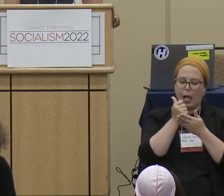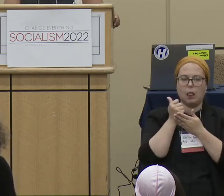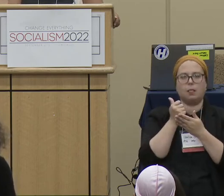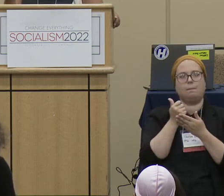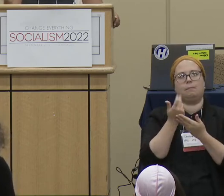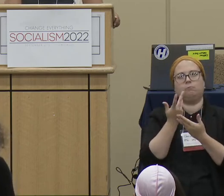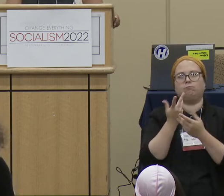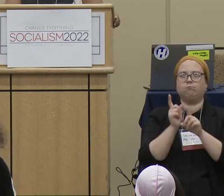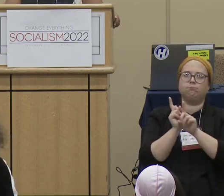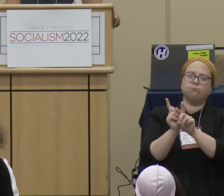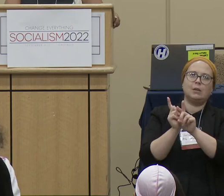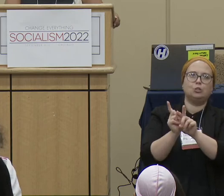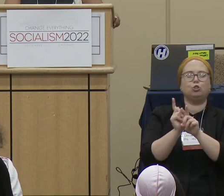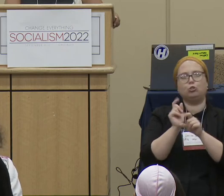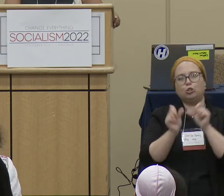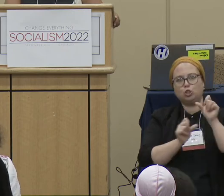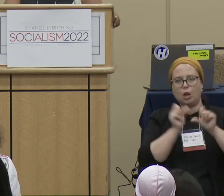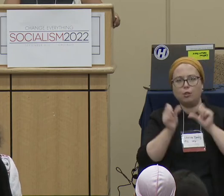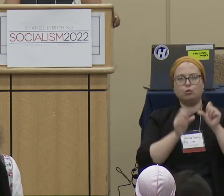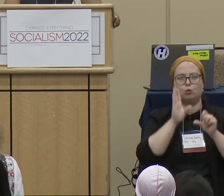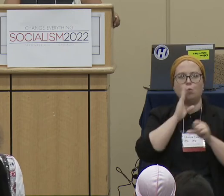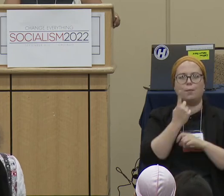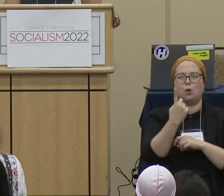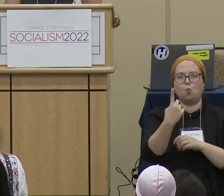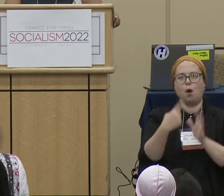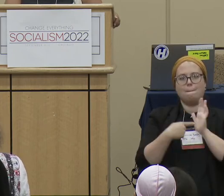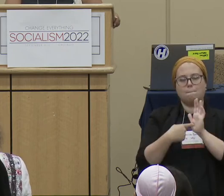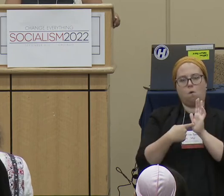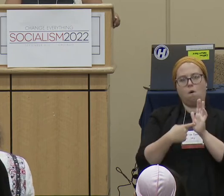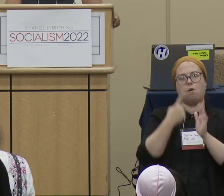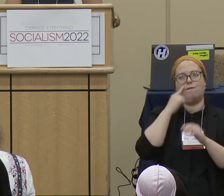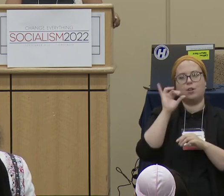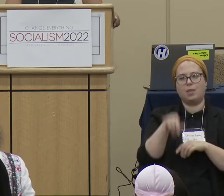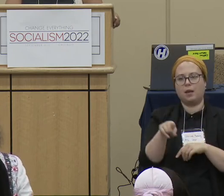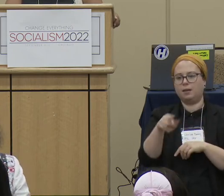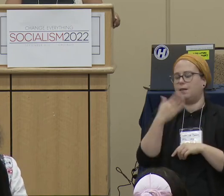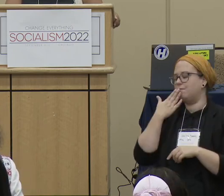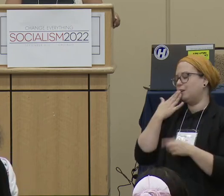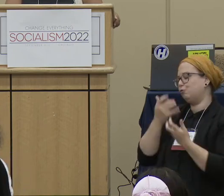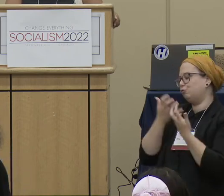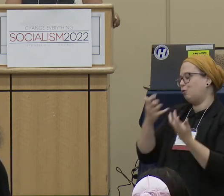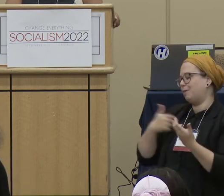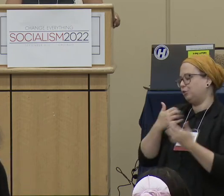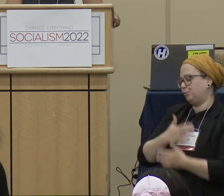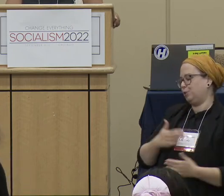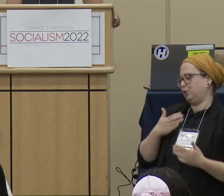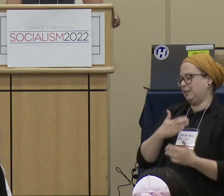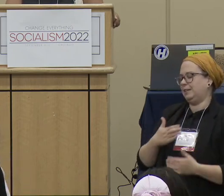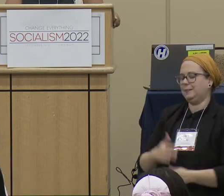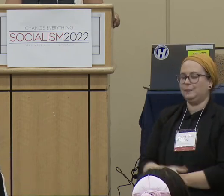network of people who help, coach, and mentor each other. That would be one model for that.